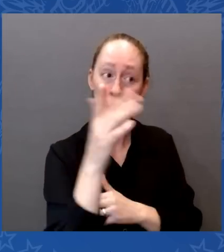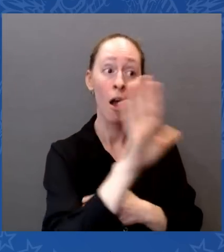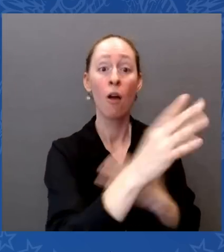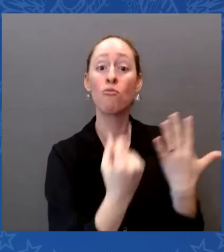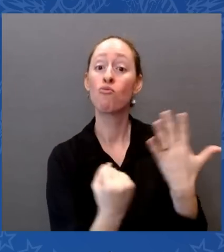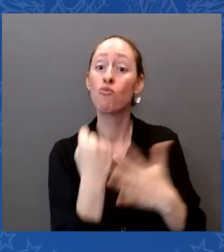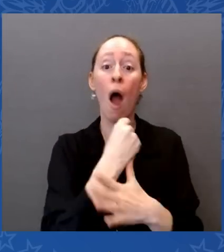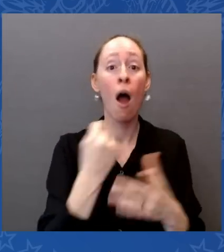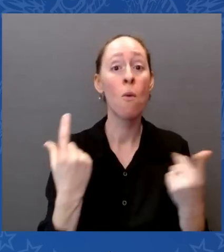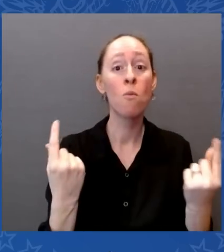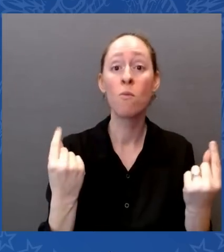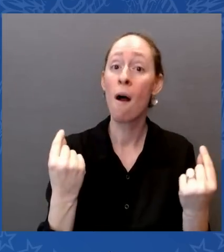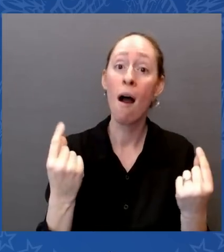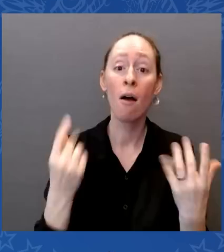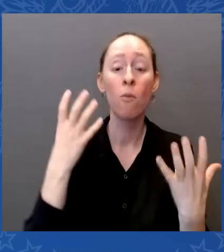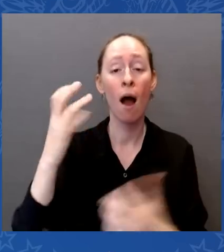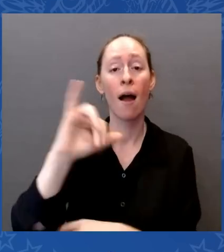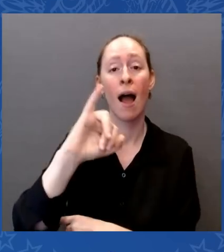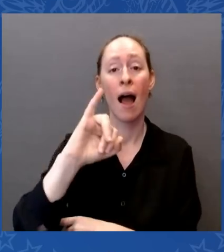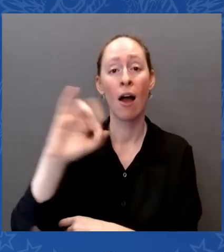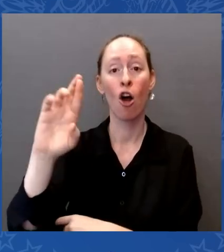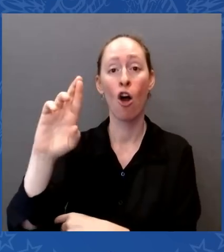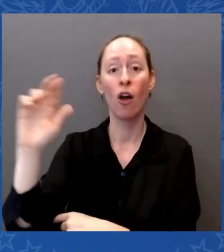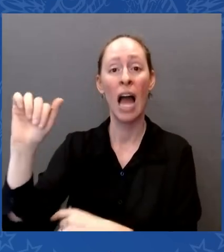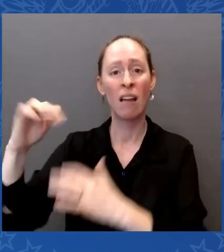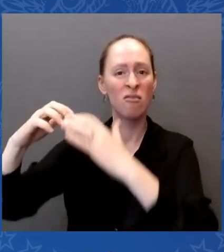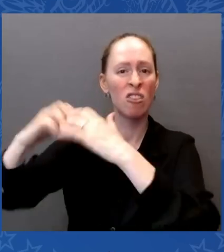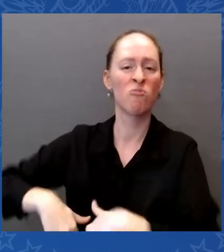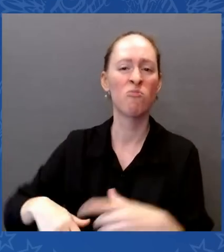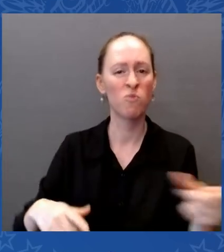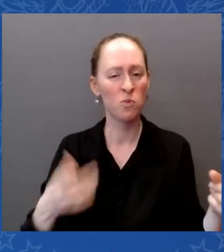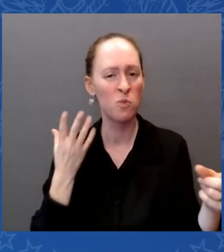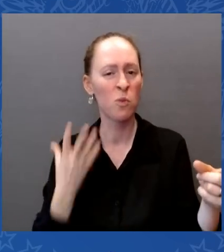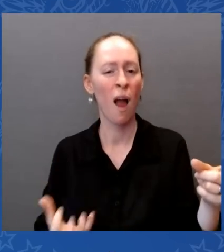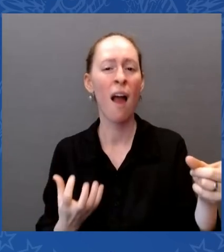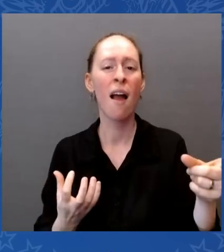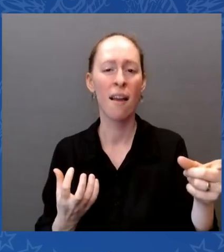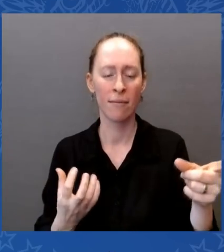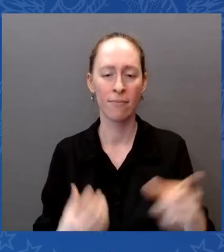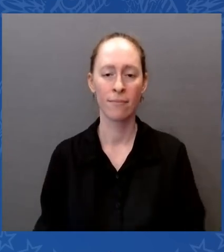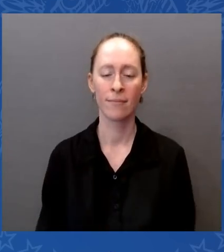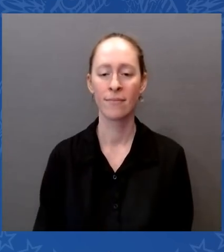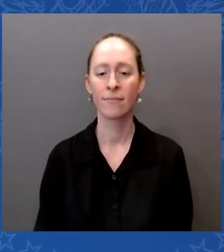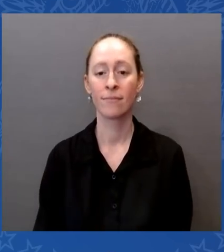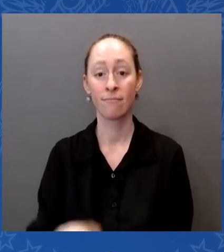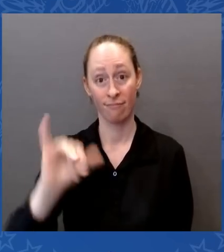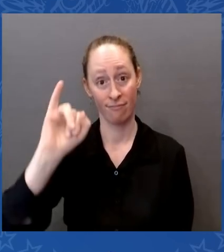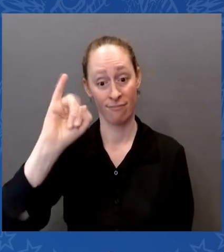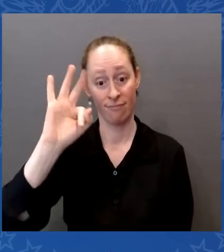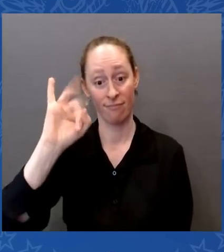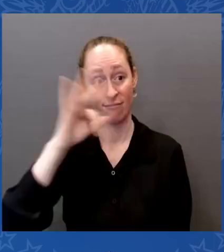Now, here's what that means: If they get their way, the power we just gave Medicare to begin to negotiate lower prescriptions drugs goes away.